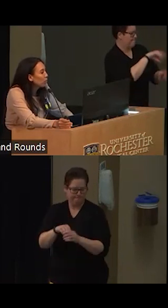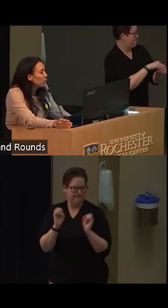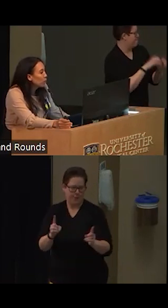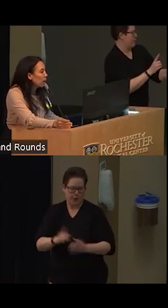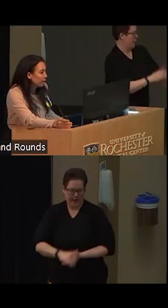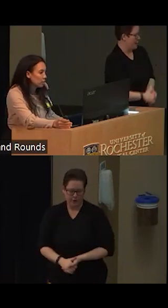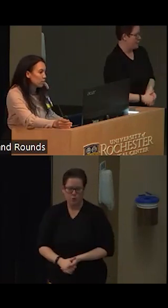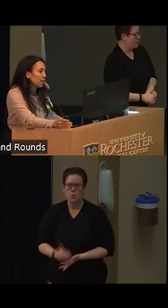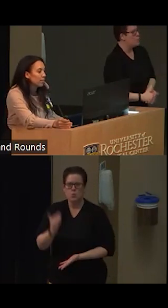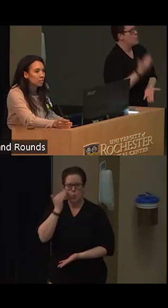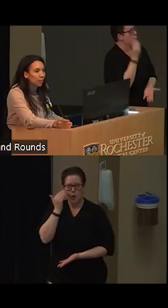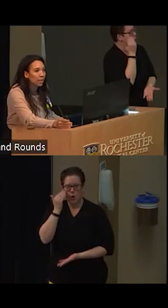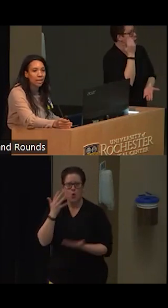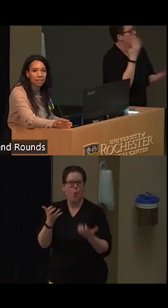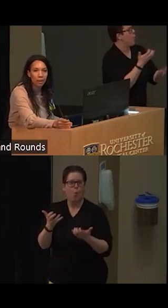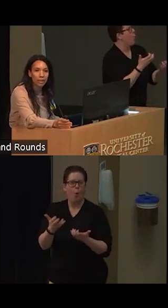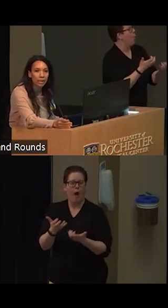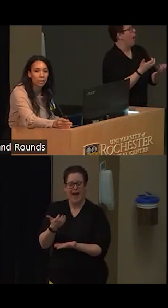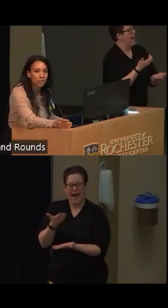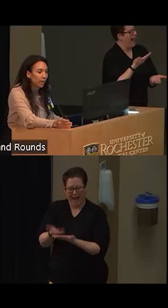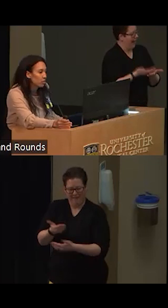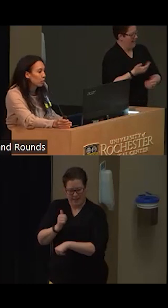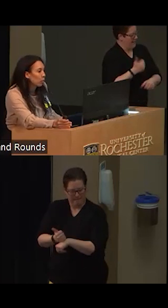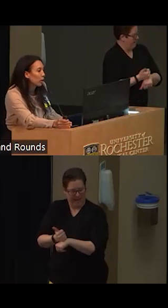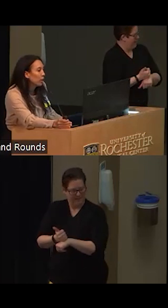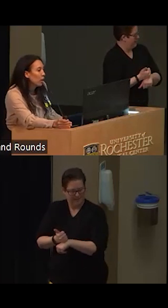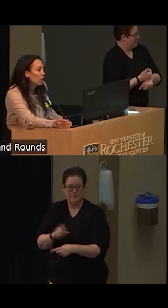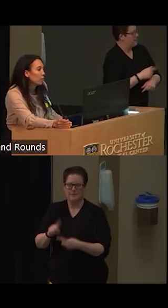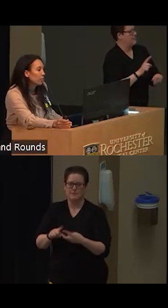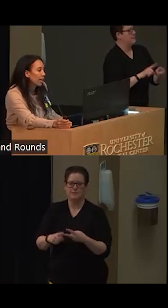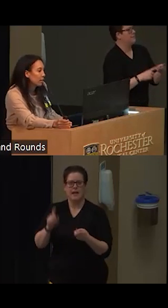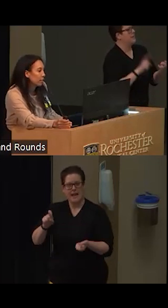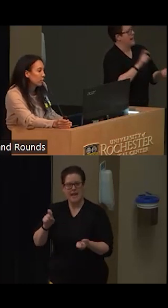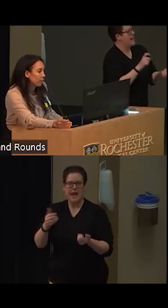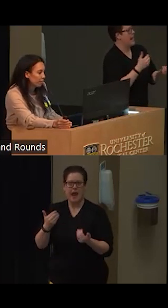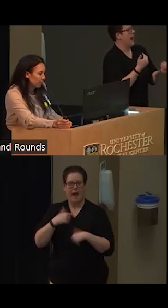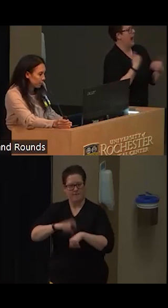knew we wanted it to be evidence-based and that we needed a space for a reflective debriefing